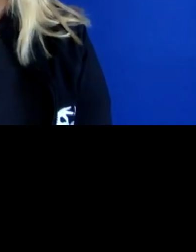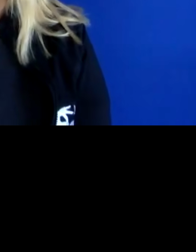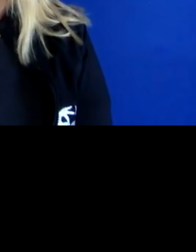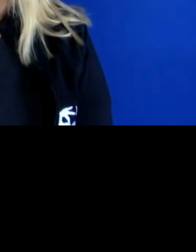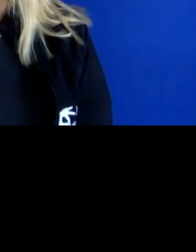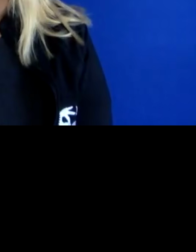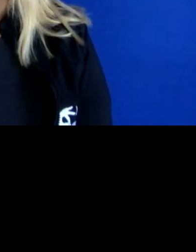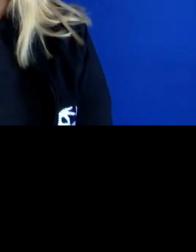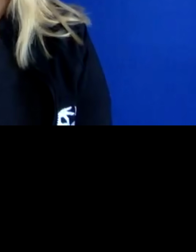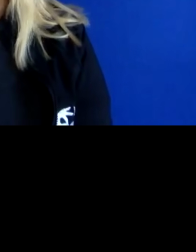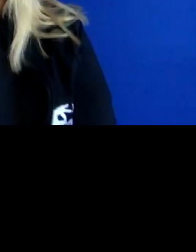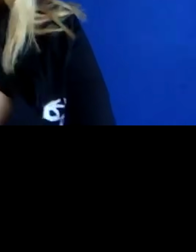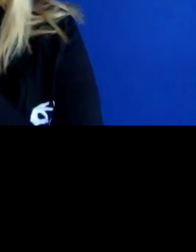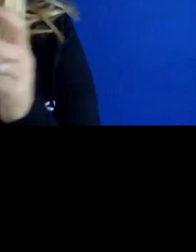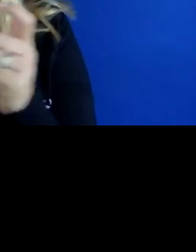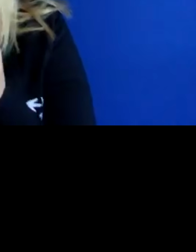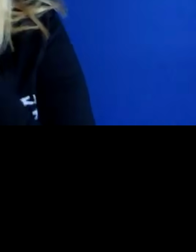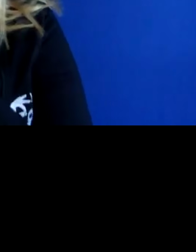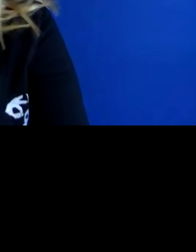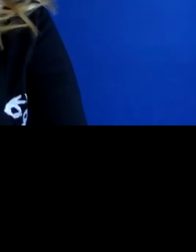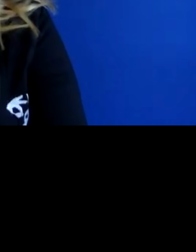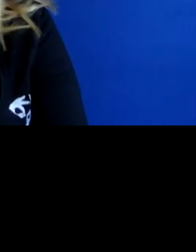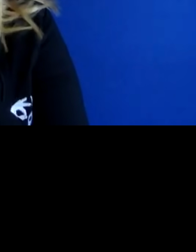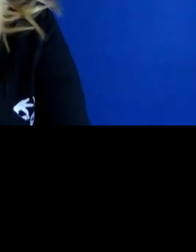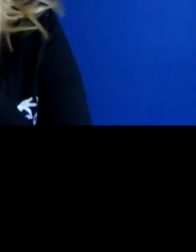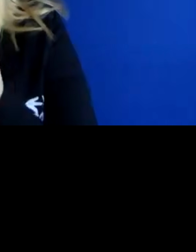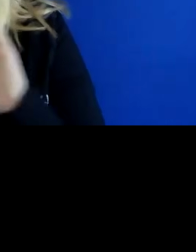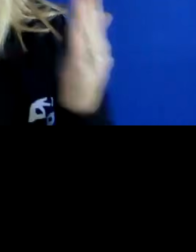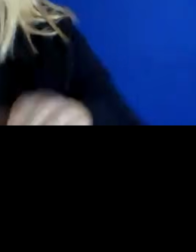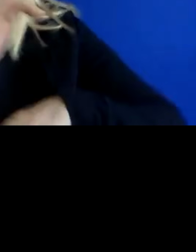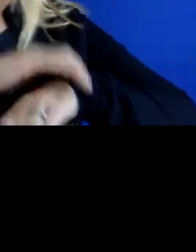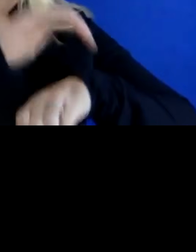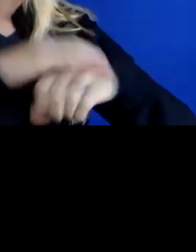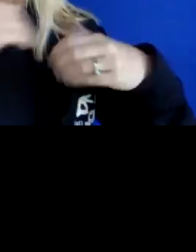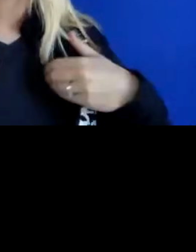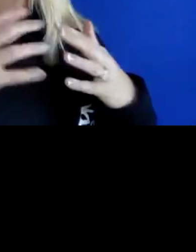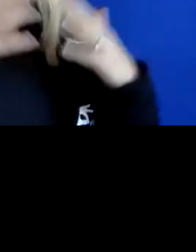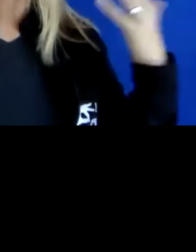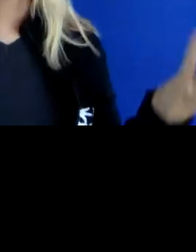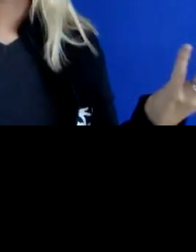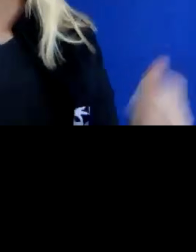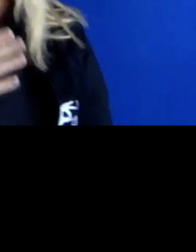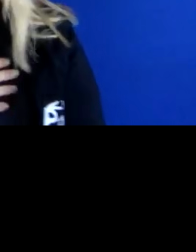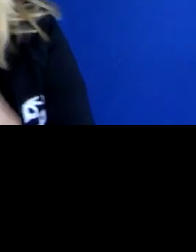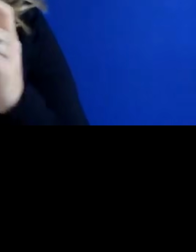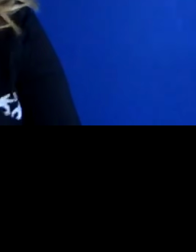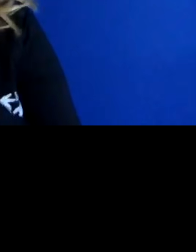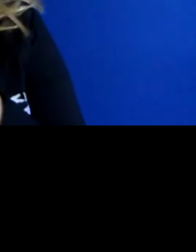as compared to what they have it for English. So just, like, import that, that model. And then just like, it's just a click.